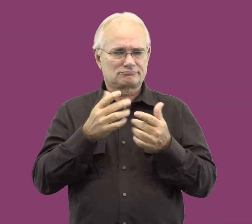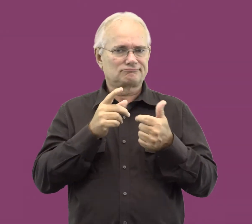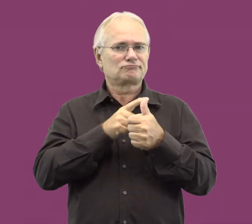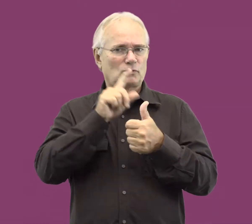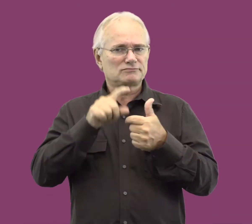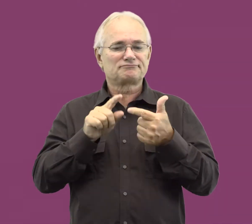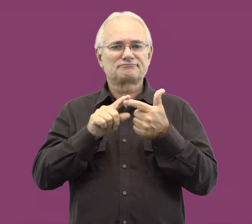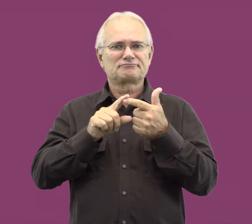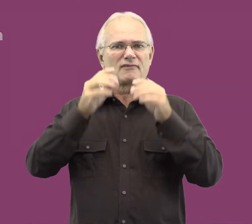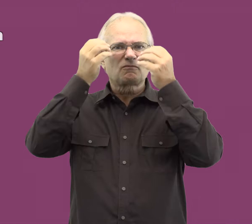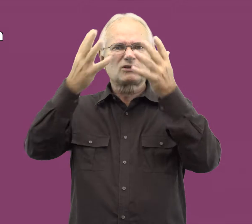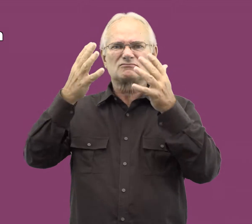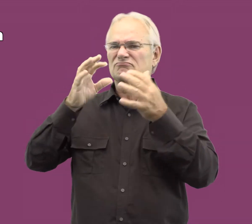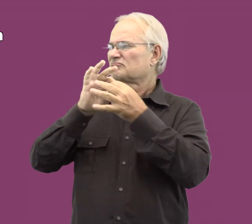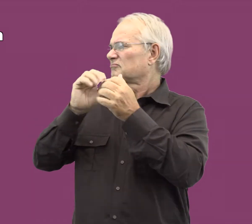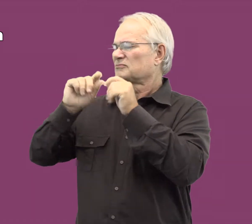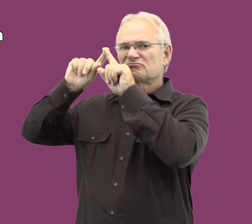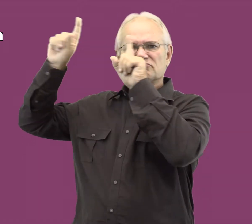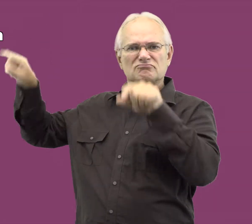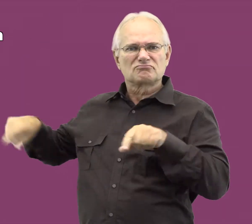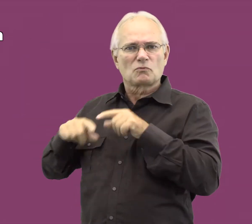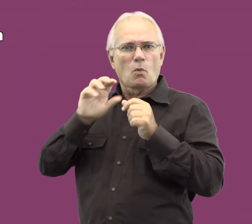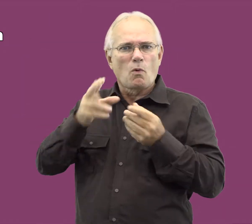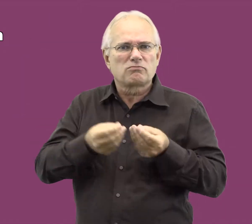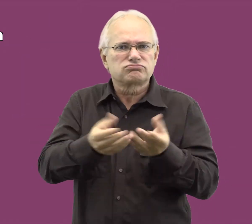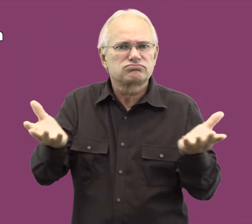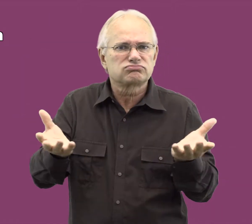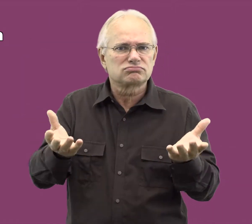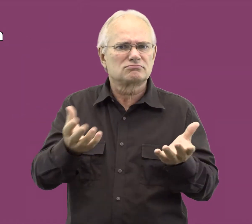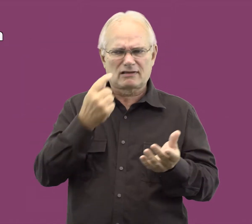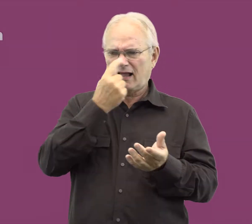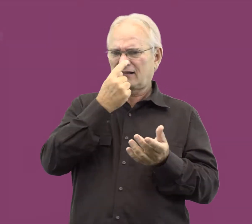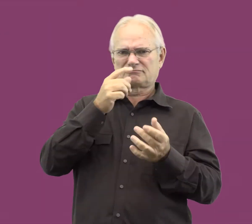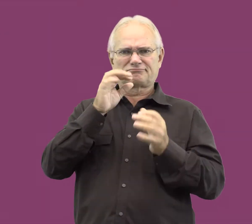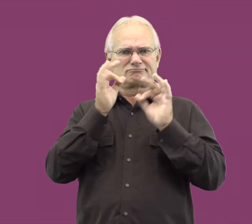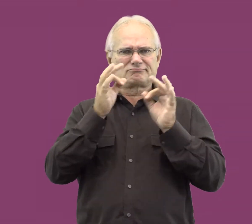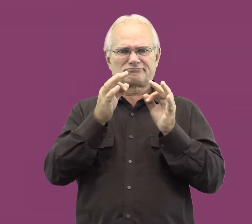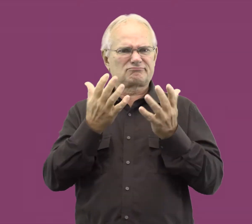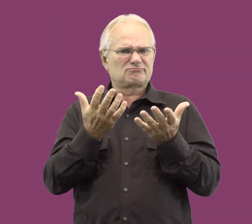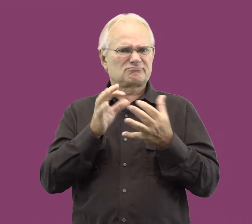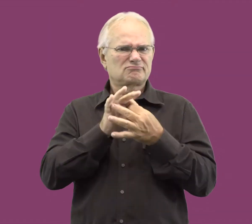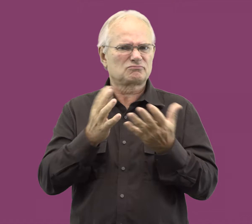2. Information on the board or handouts and how to direct eye gaze.